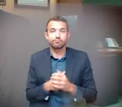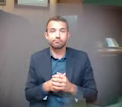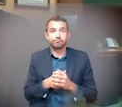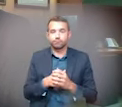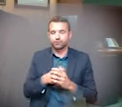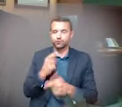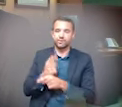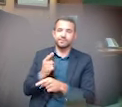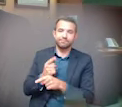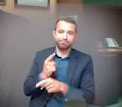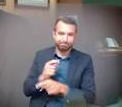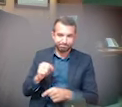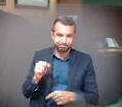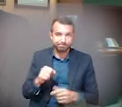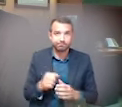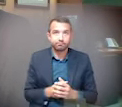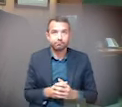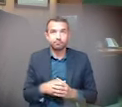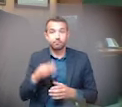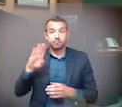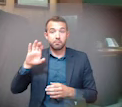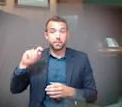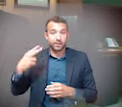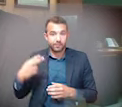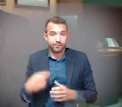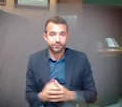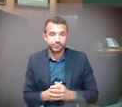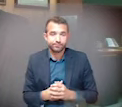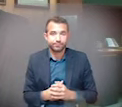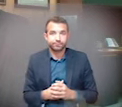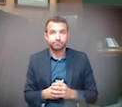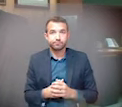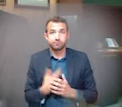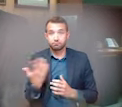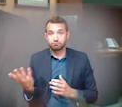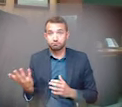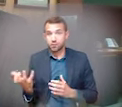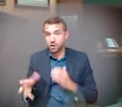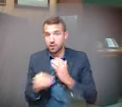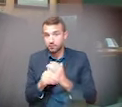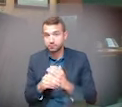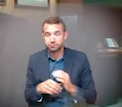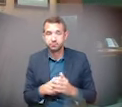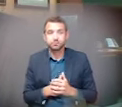Diane: Absolutely. Beth, do you want to dovetail onto that? Beth: Sure.